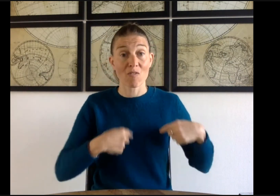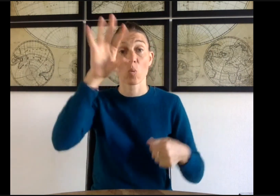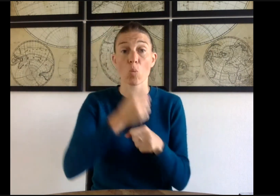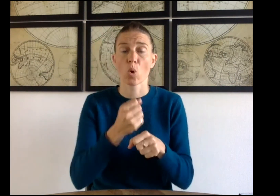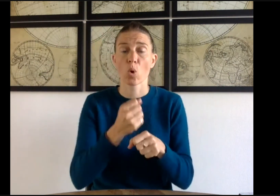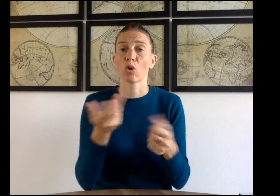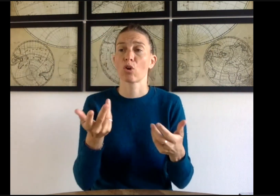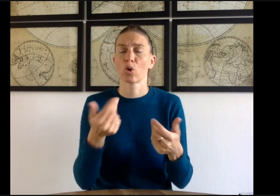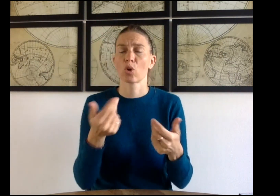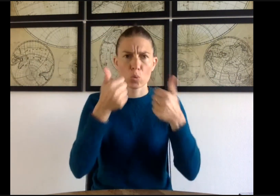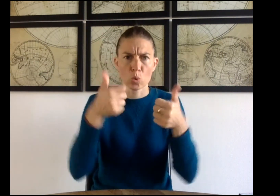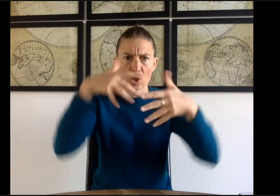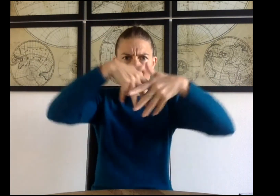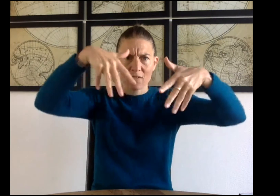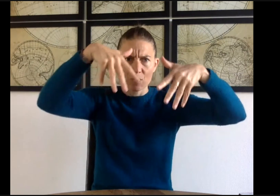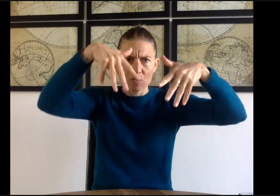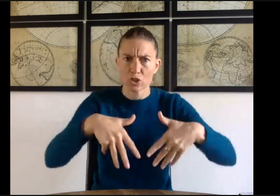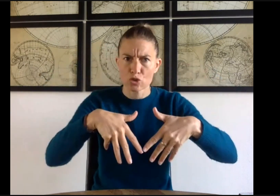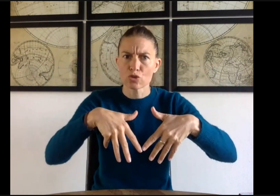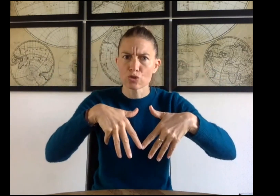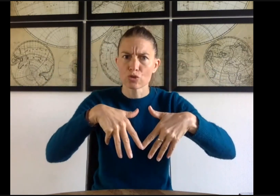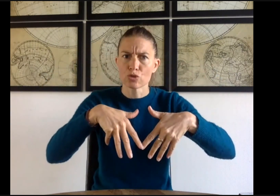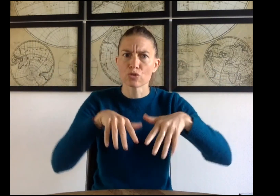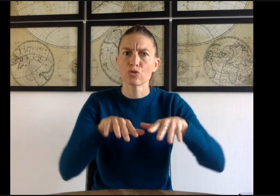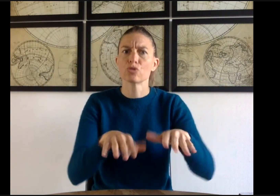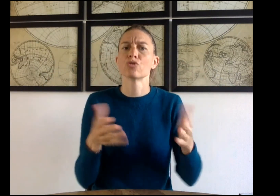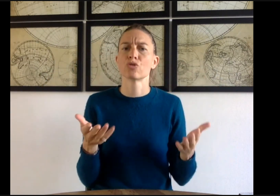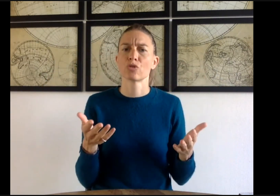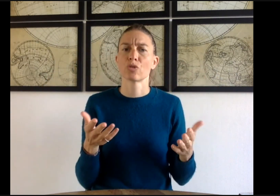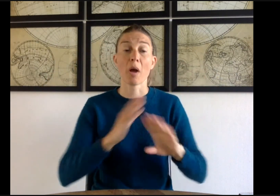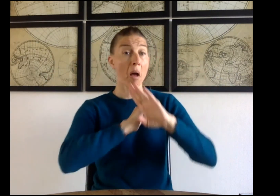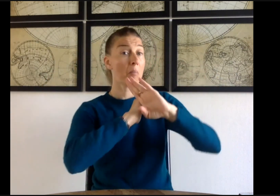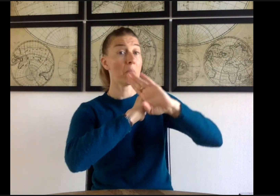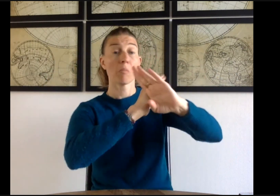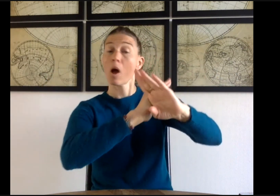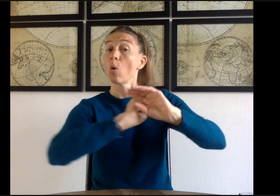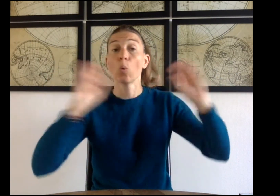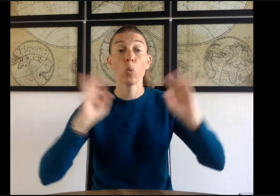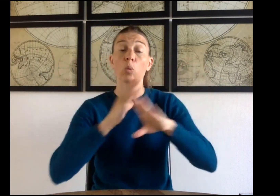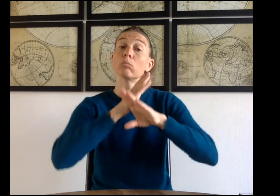and everything is barrier free we can, for sure, function and work